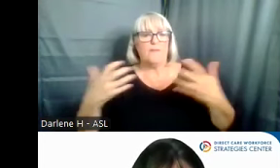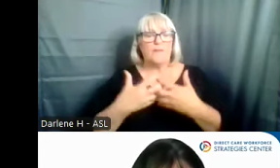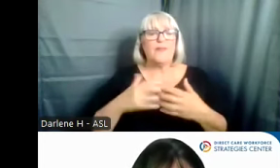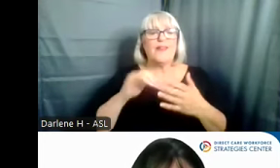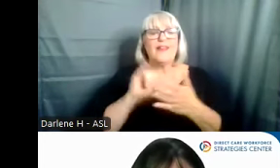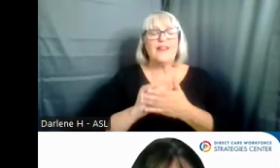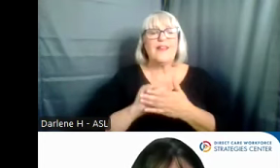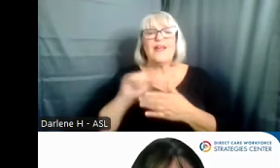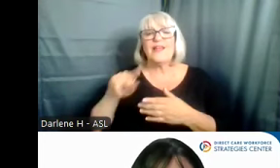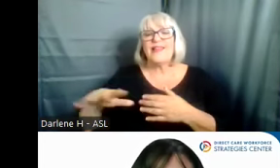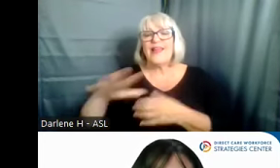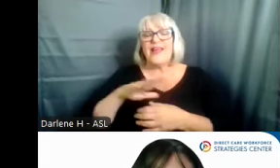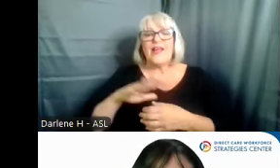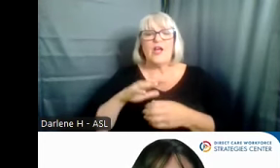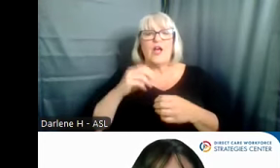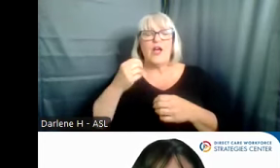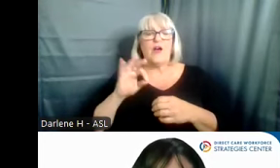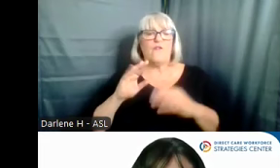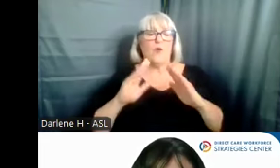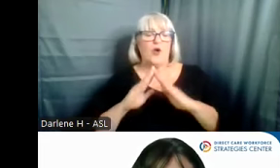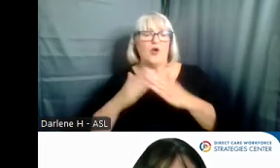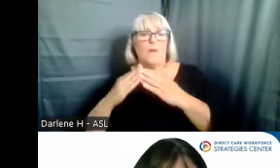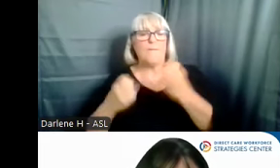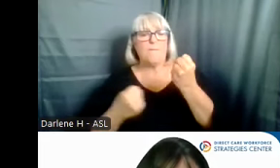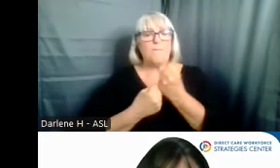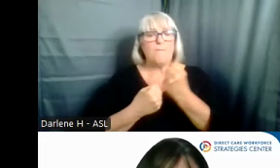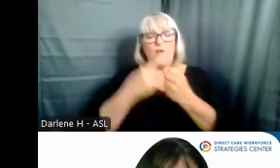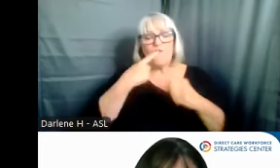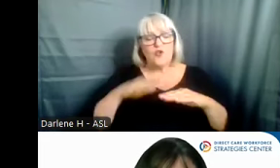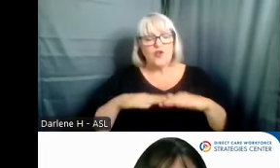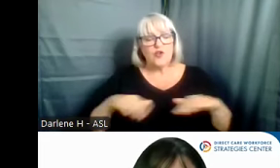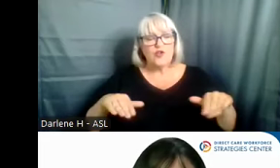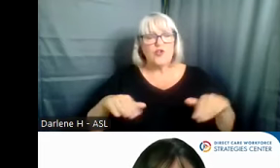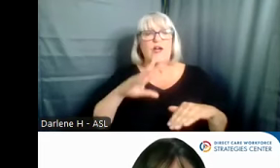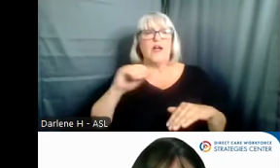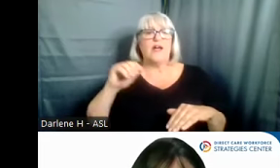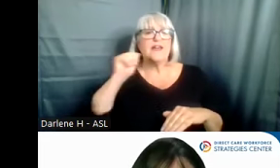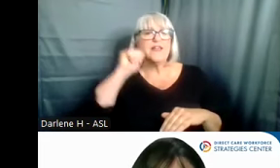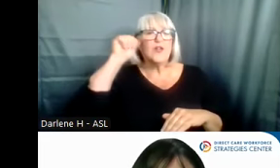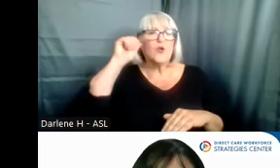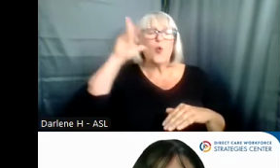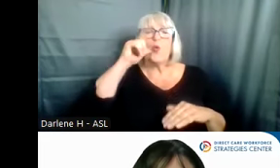services and supports for children and adults with intellectual and developmental disabilities.